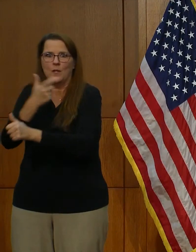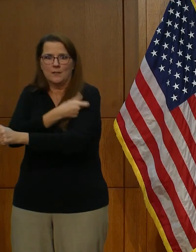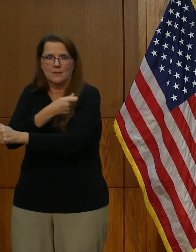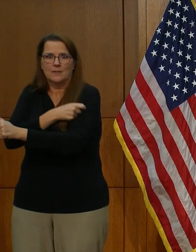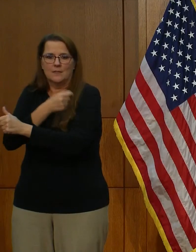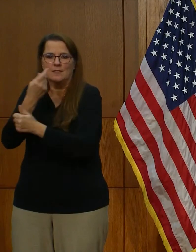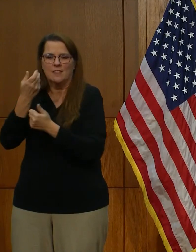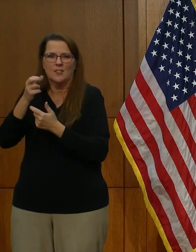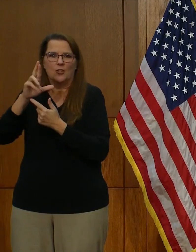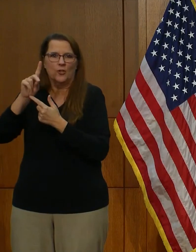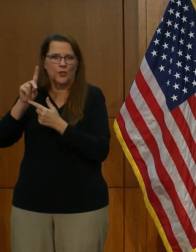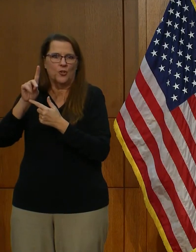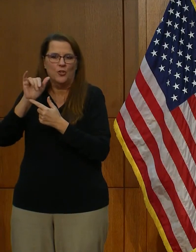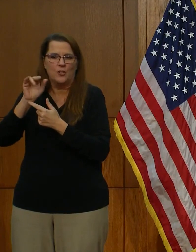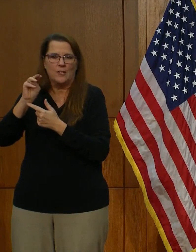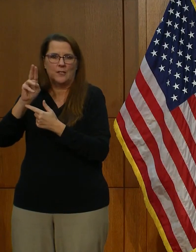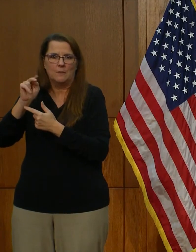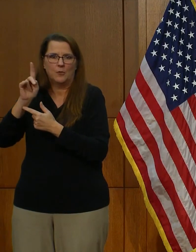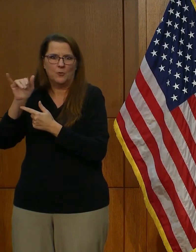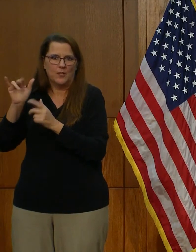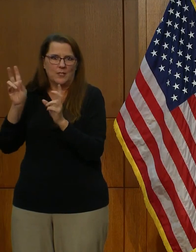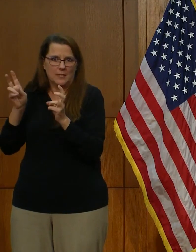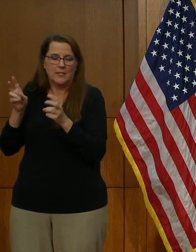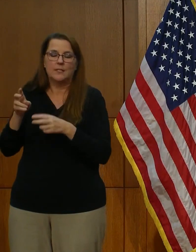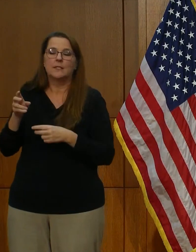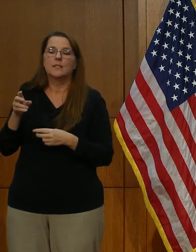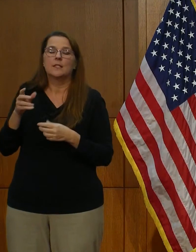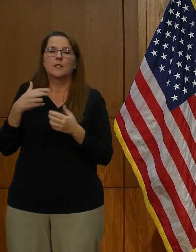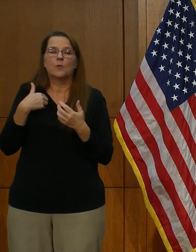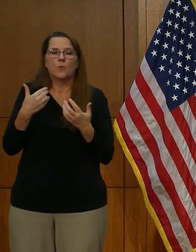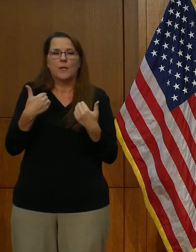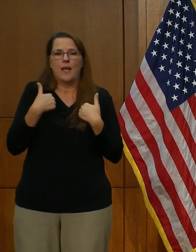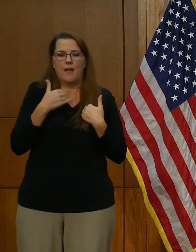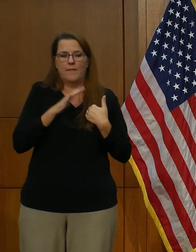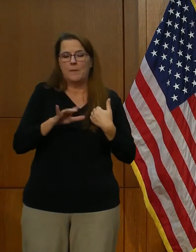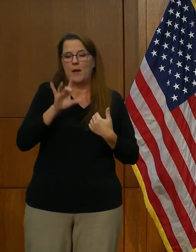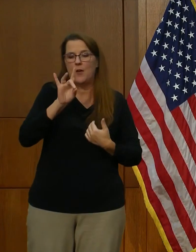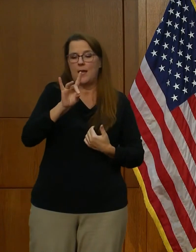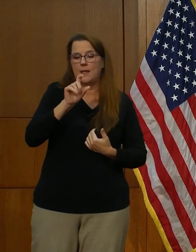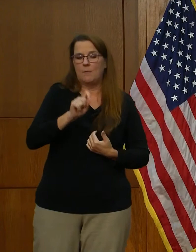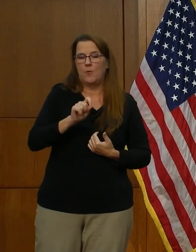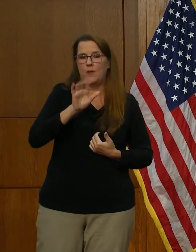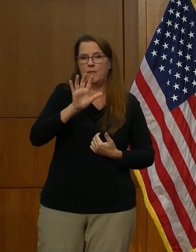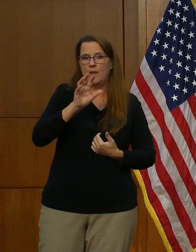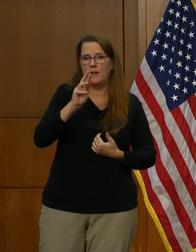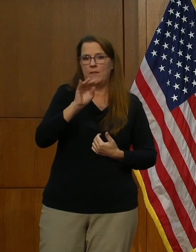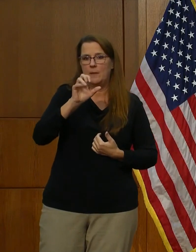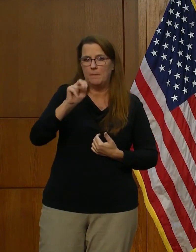THE KEY HERE. THAT'S WHY WE WANT. AS MANY PEOPLE AS WE CAN